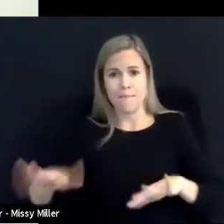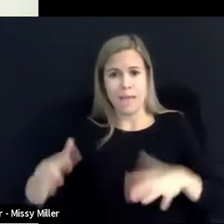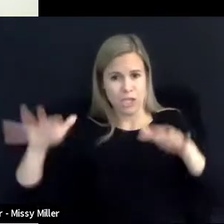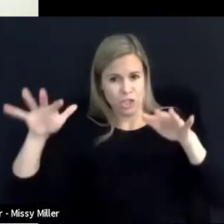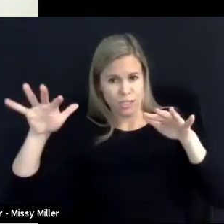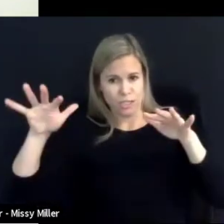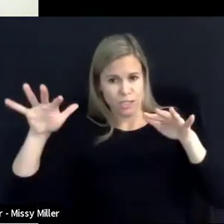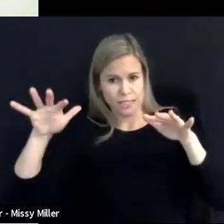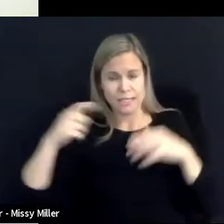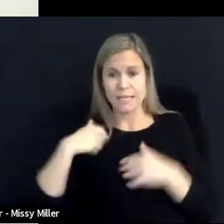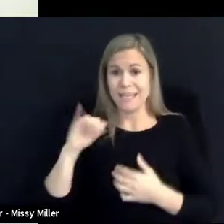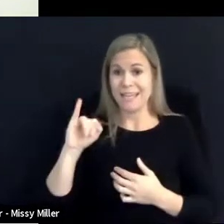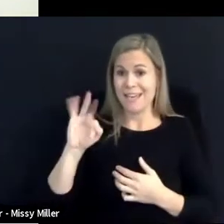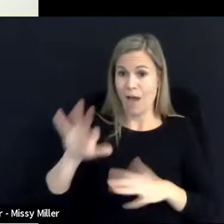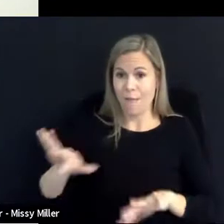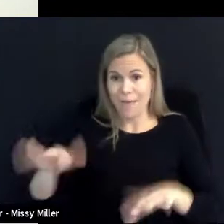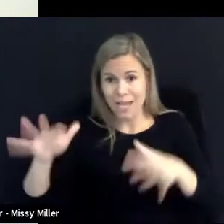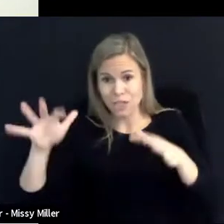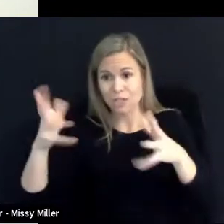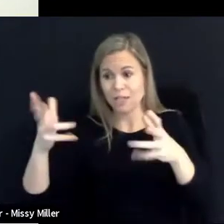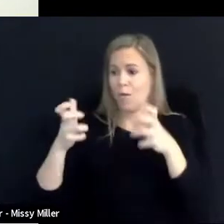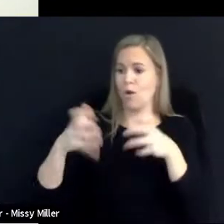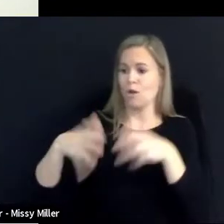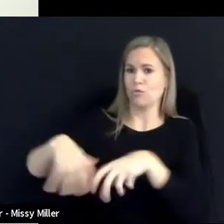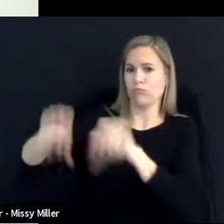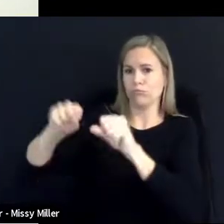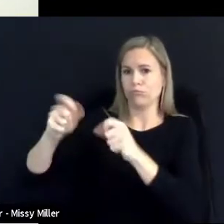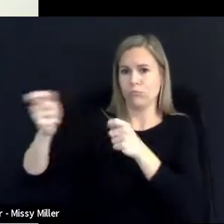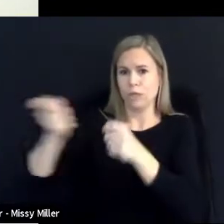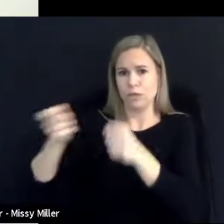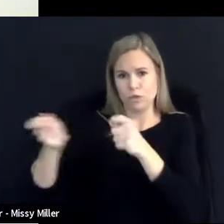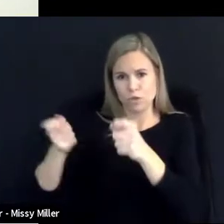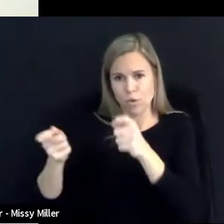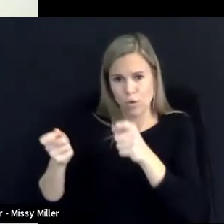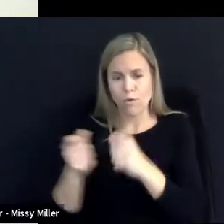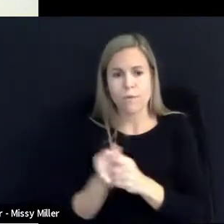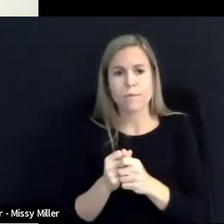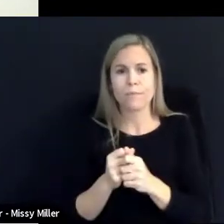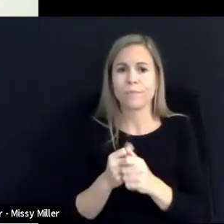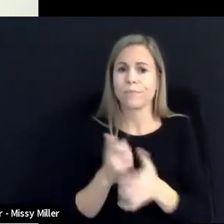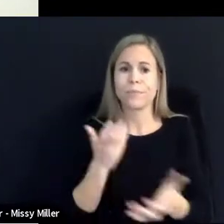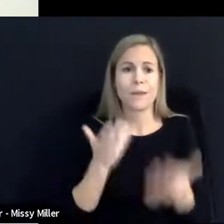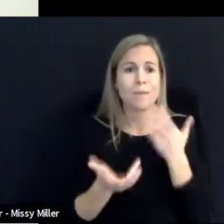to exercise some control. Even incidental sensory events may overload the child.